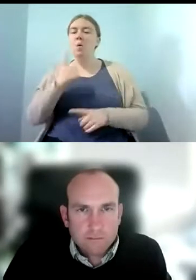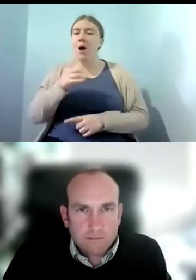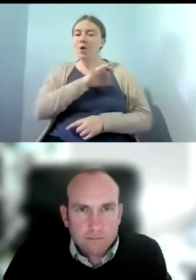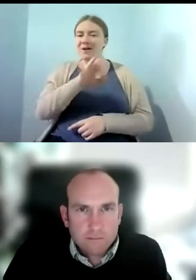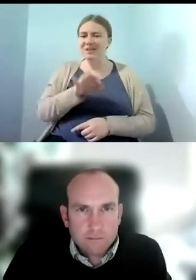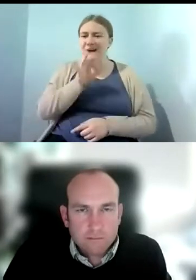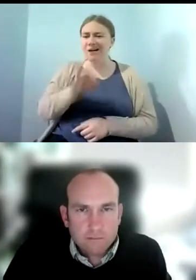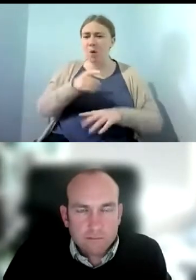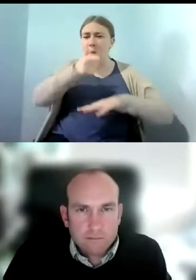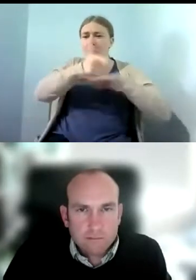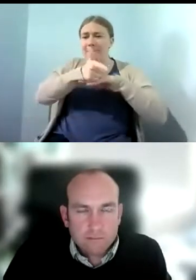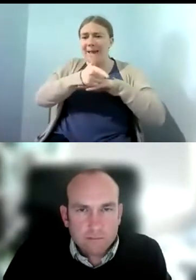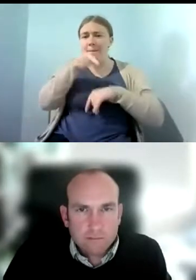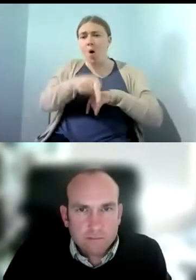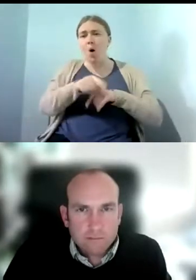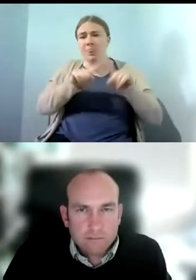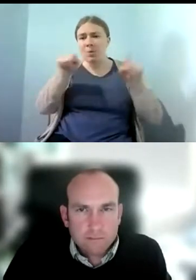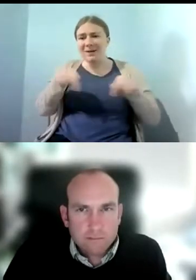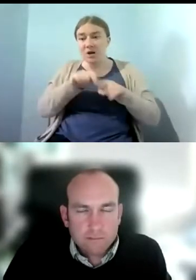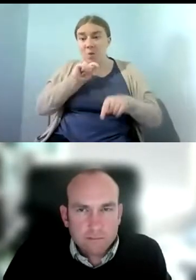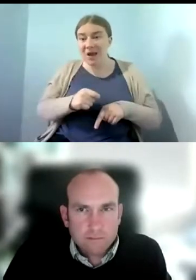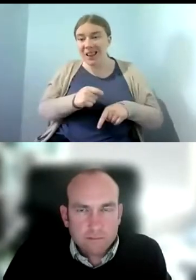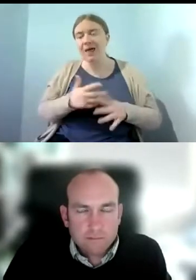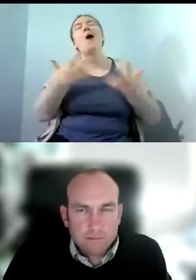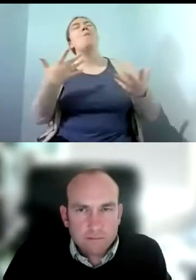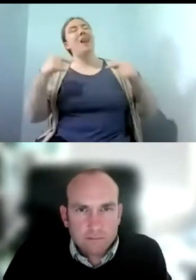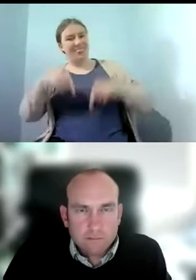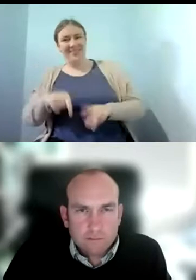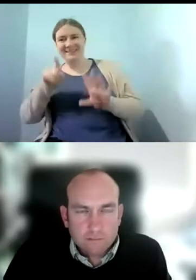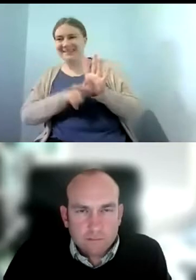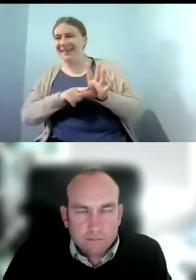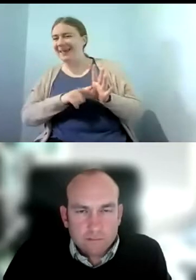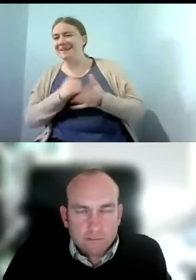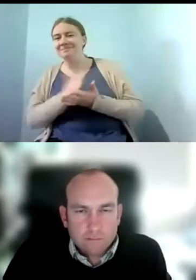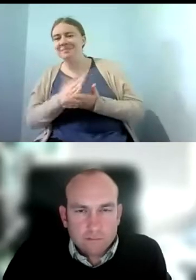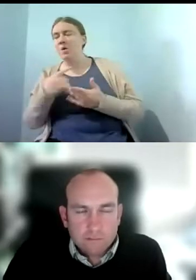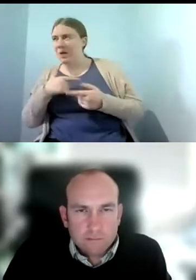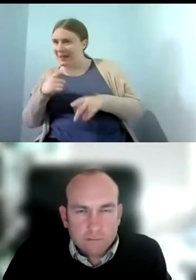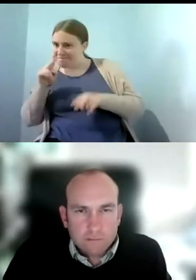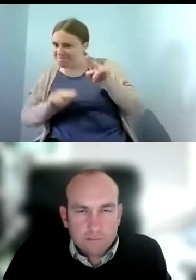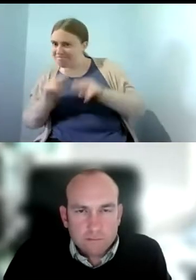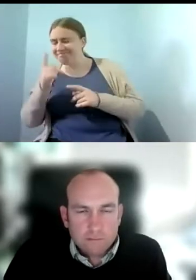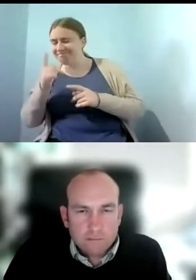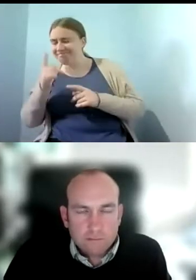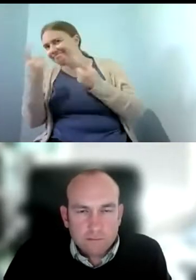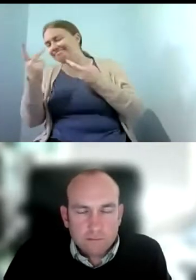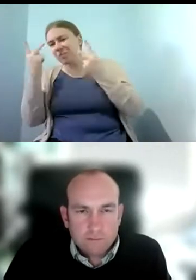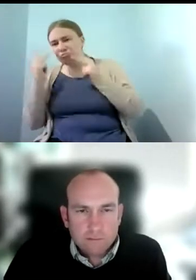um we are finding our feet this year there we are continuously monitoring um but it's not being